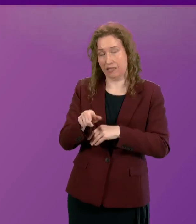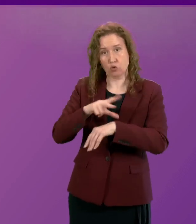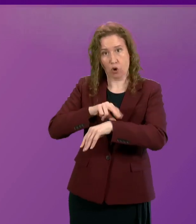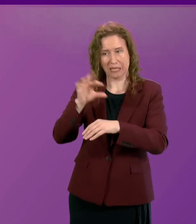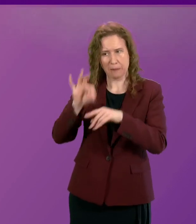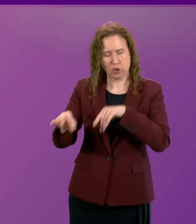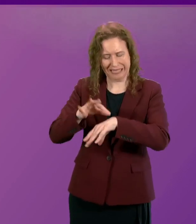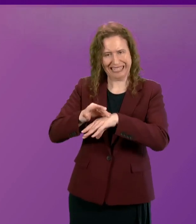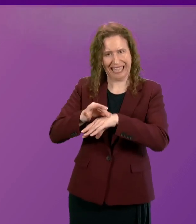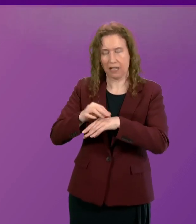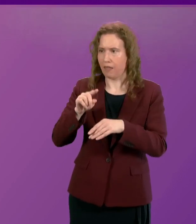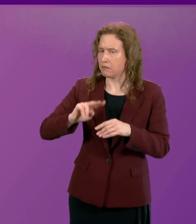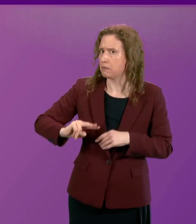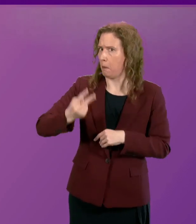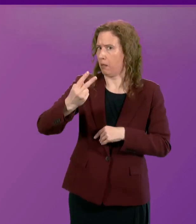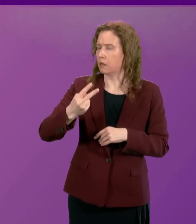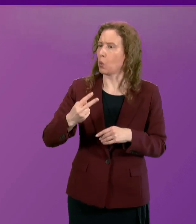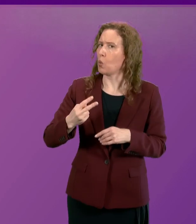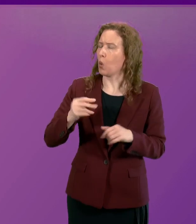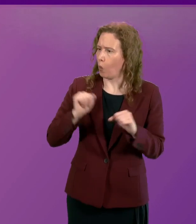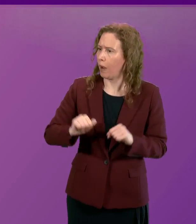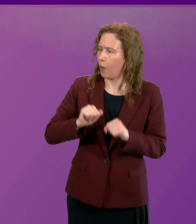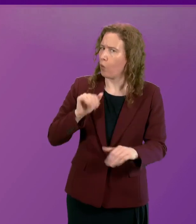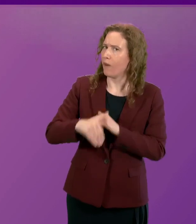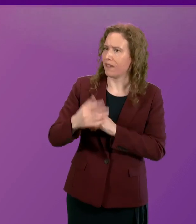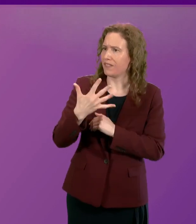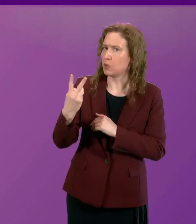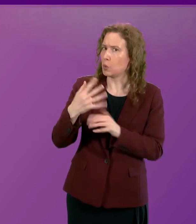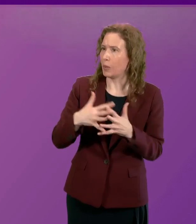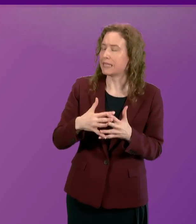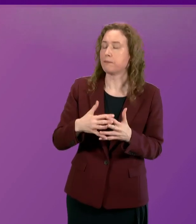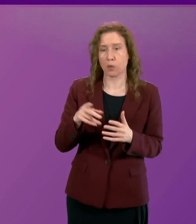has doubled in the past year. Will the First Minister admit that his Government